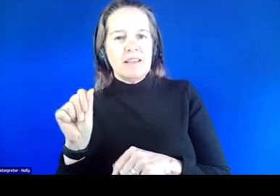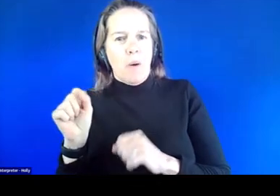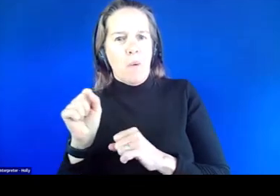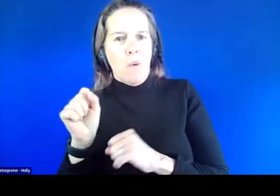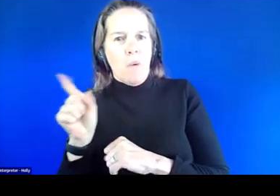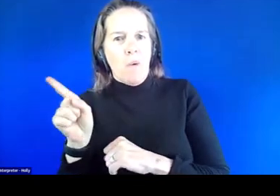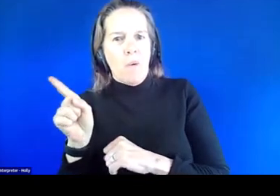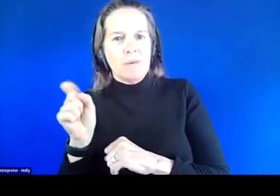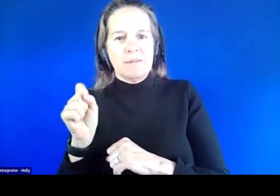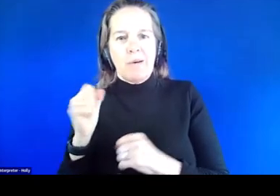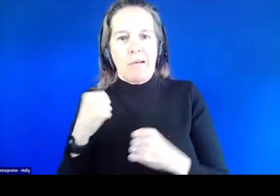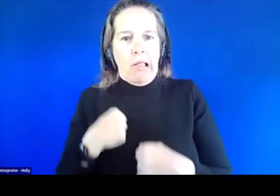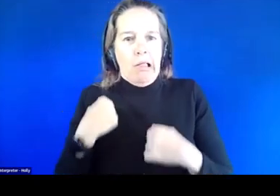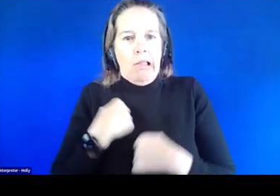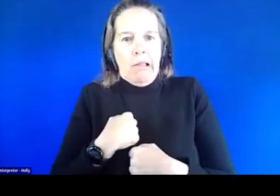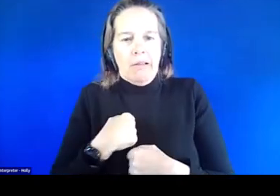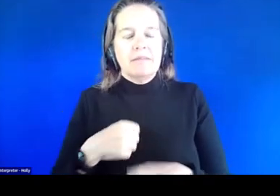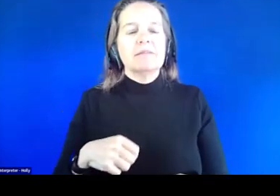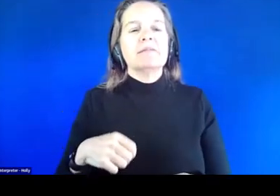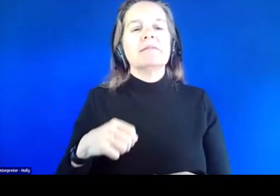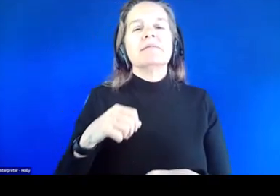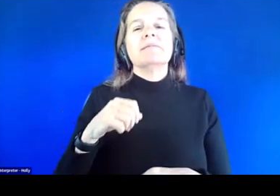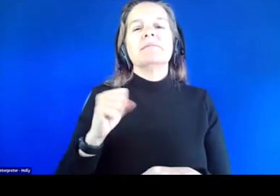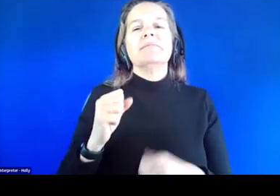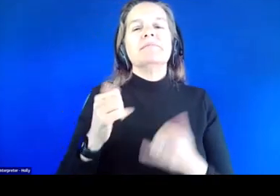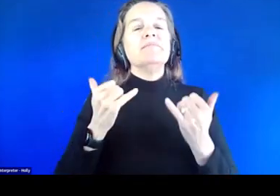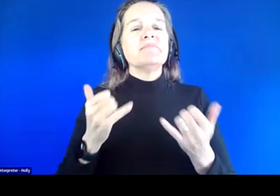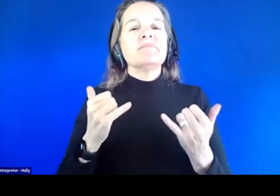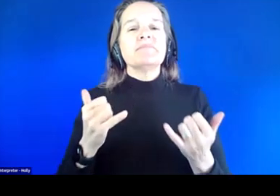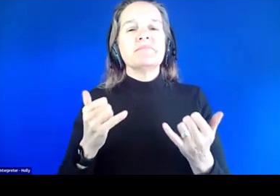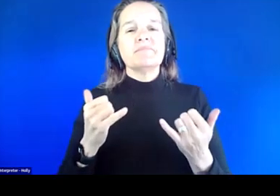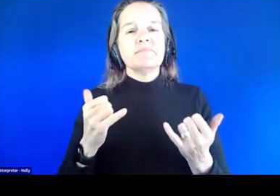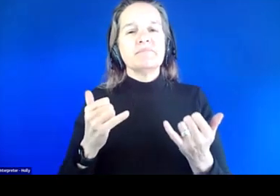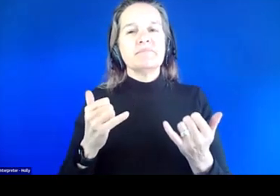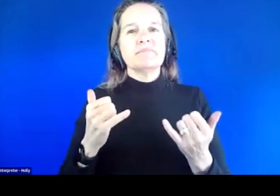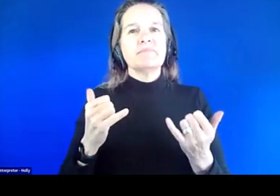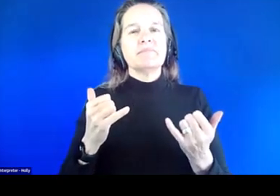And with that, I wanted to just launch into a little